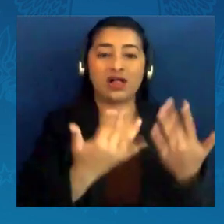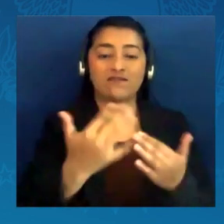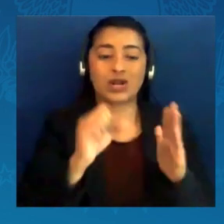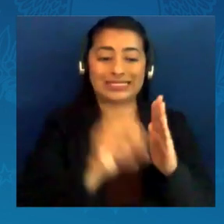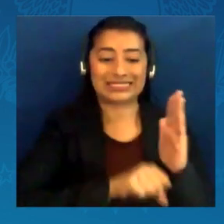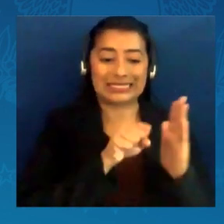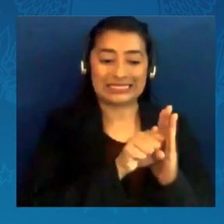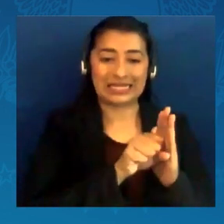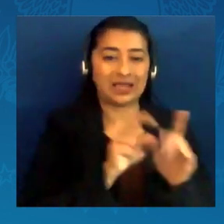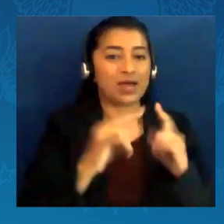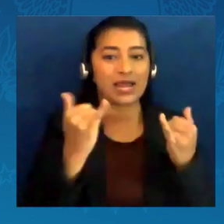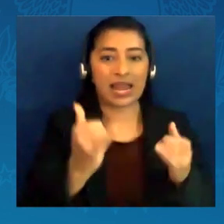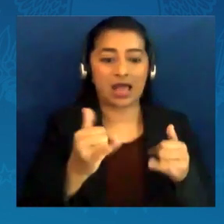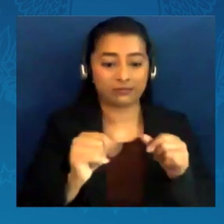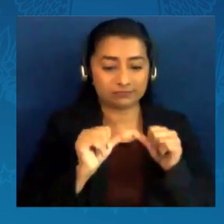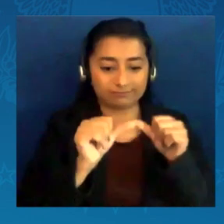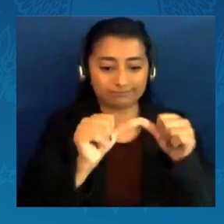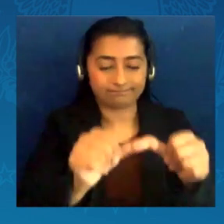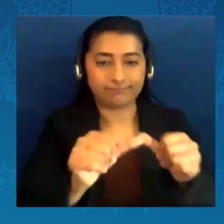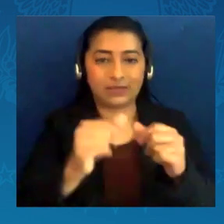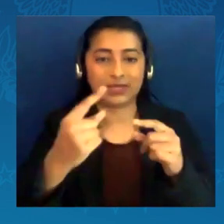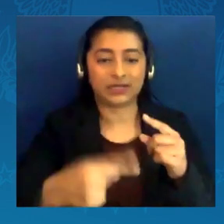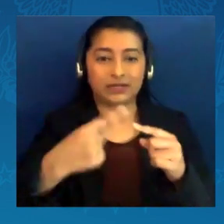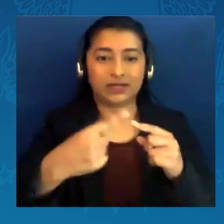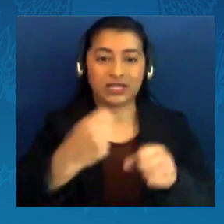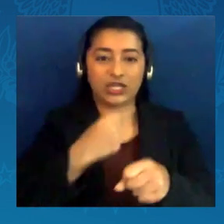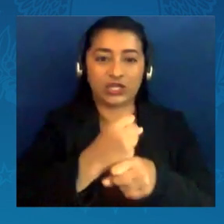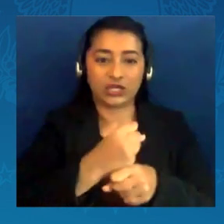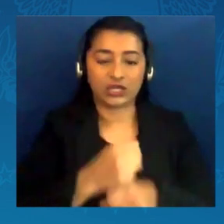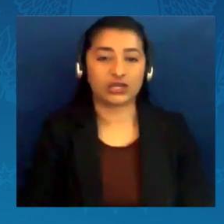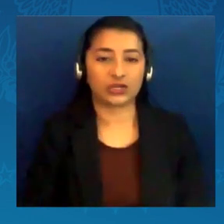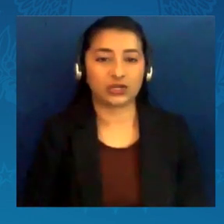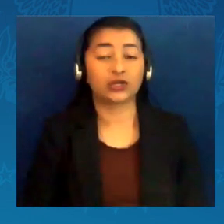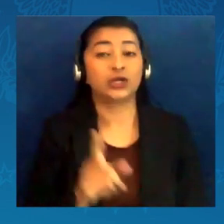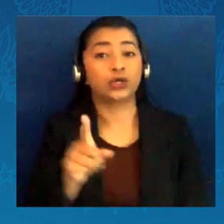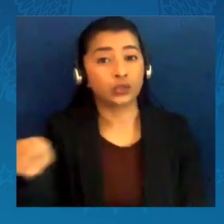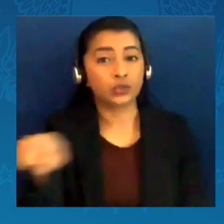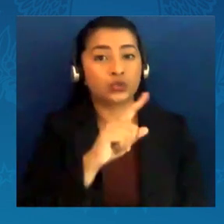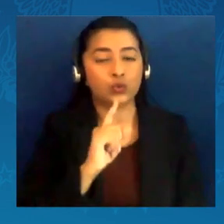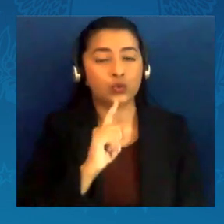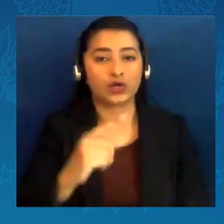You all are the leaders in this new era